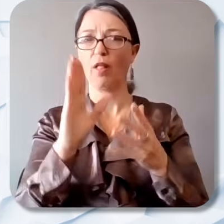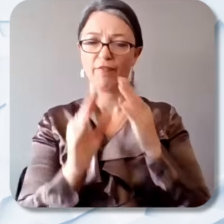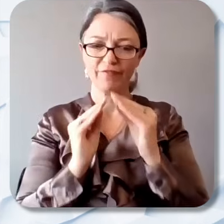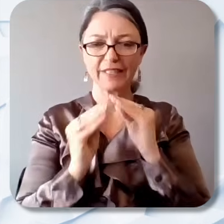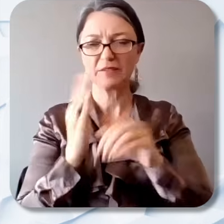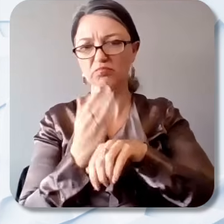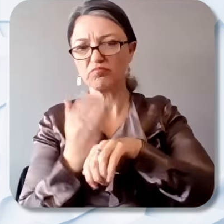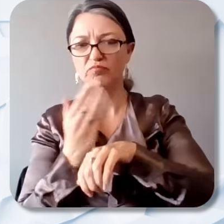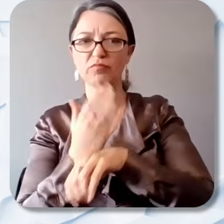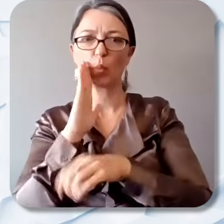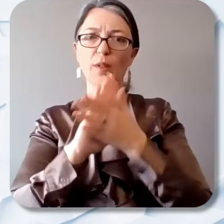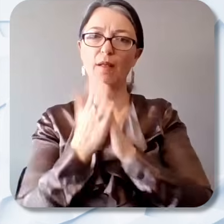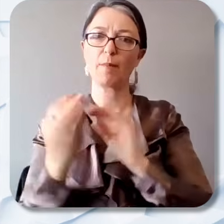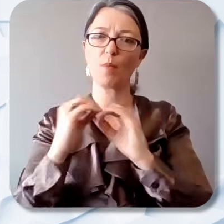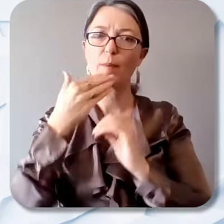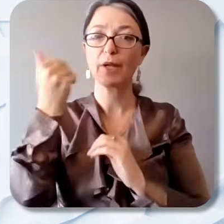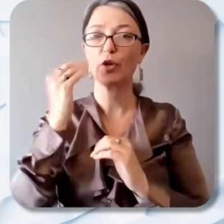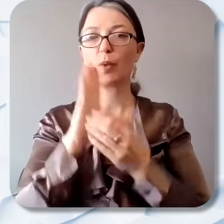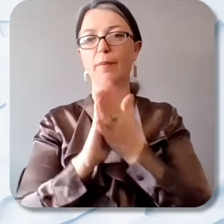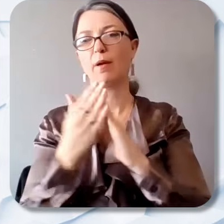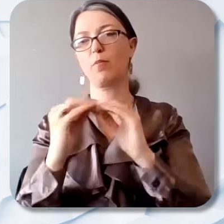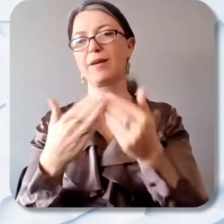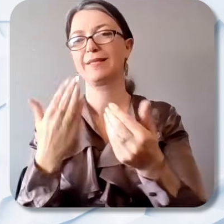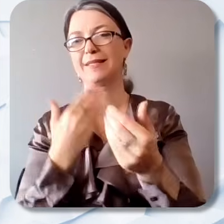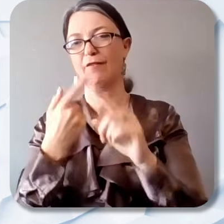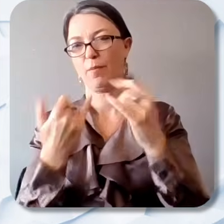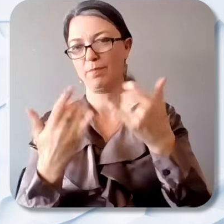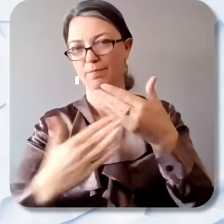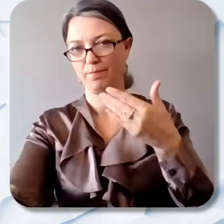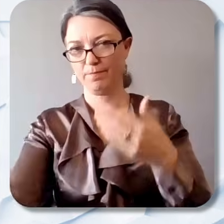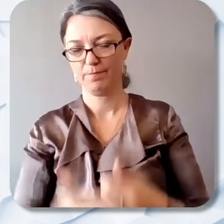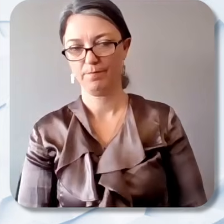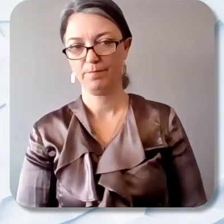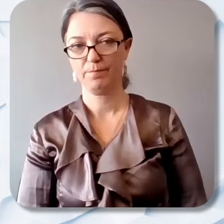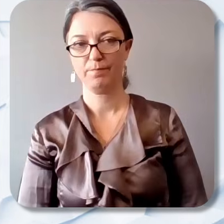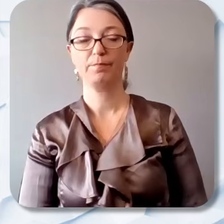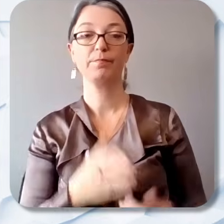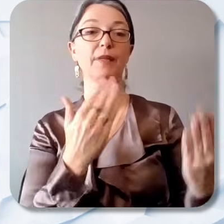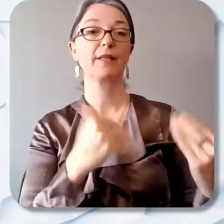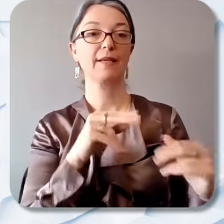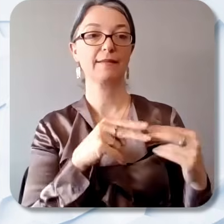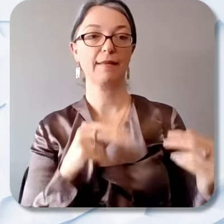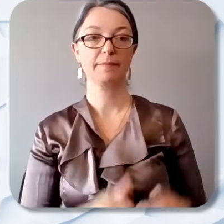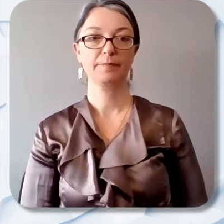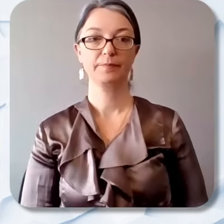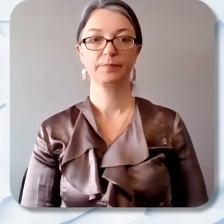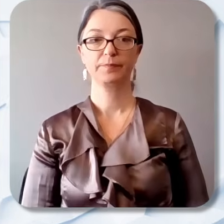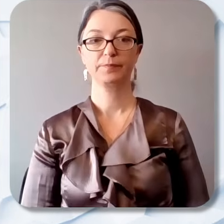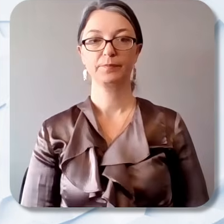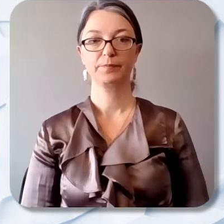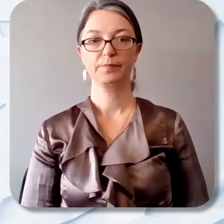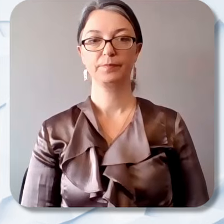and easier as we move forward next slide, please.